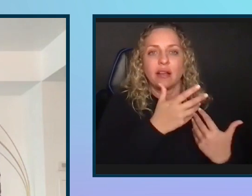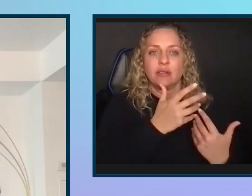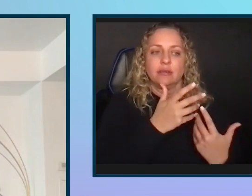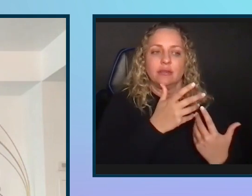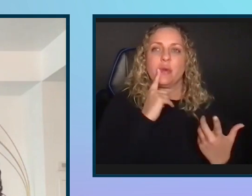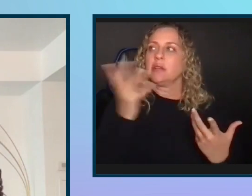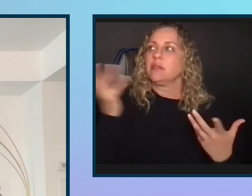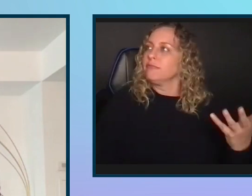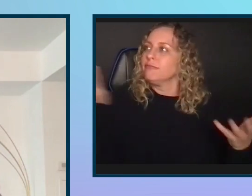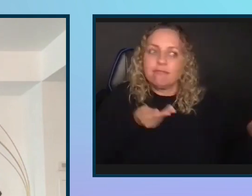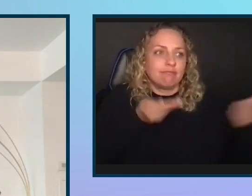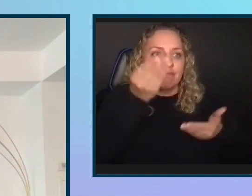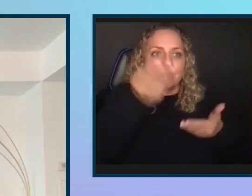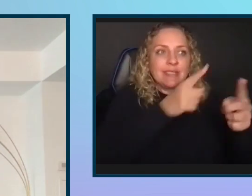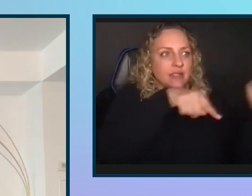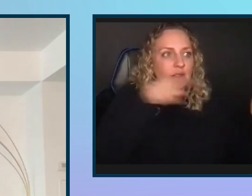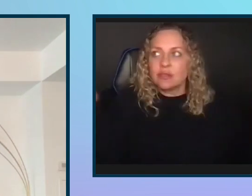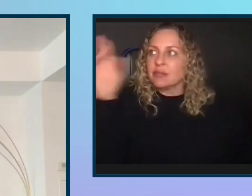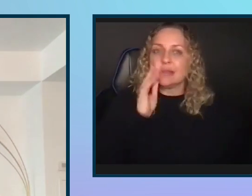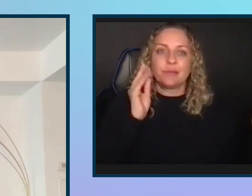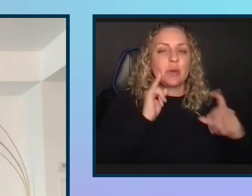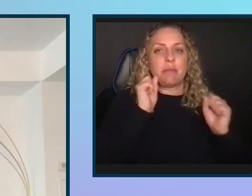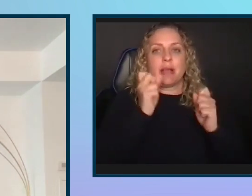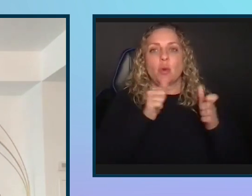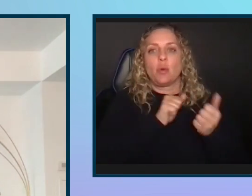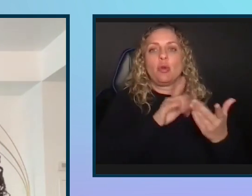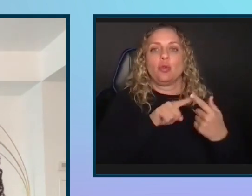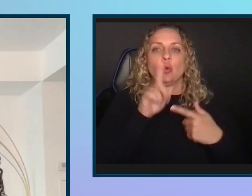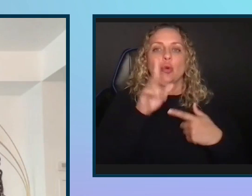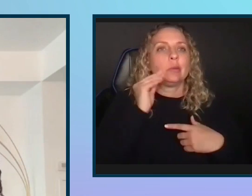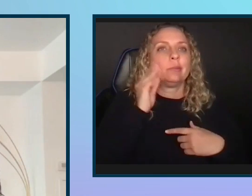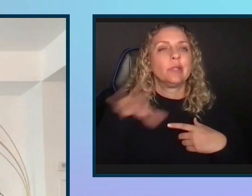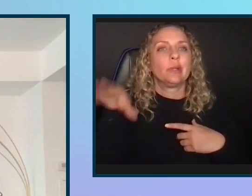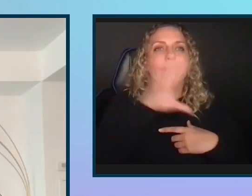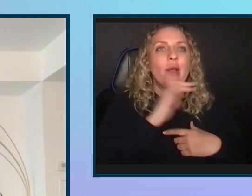who have different experiences. Like it's such an amazing way of learning, like the day to day experiences of different folks.